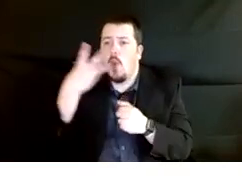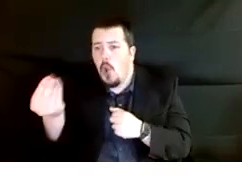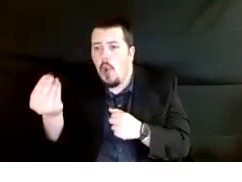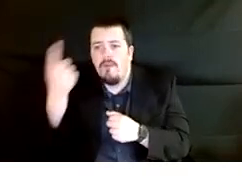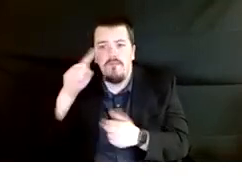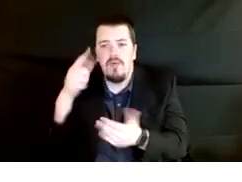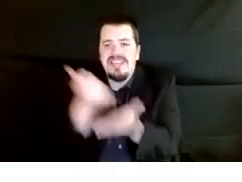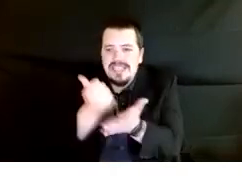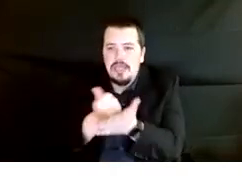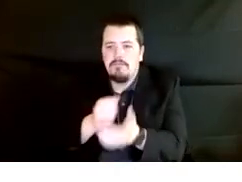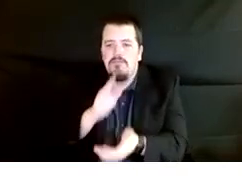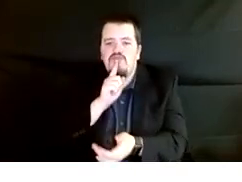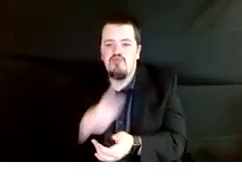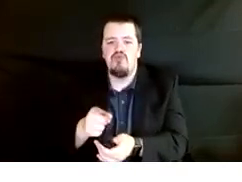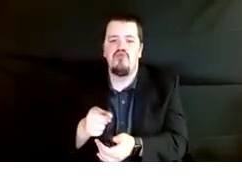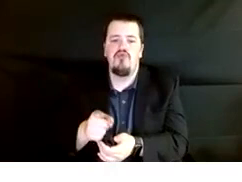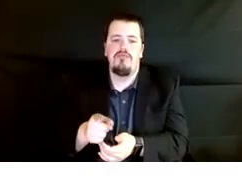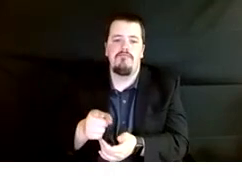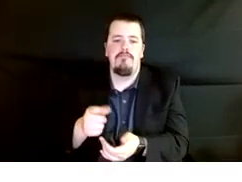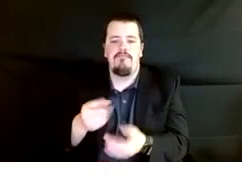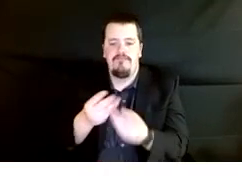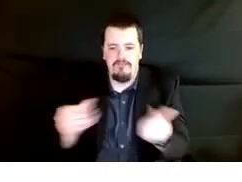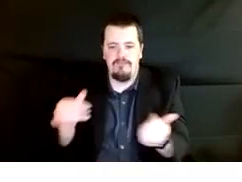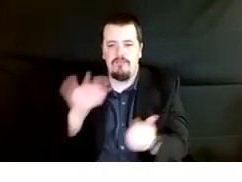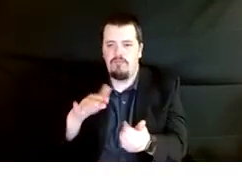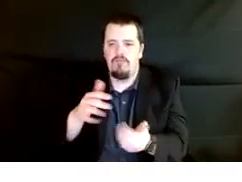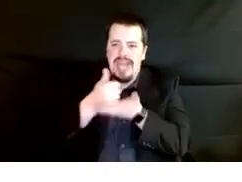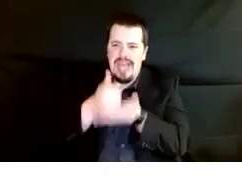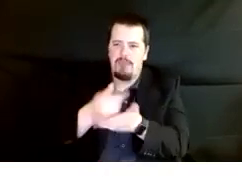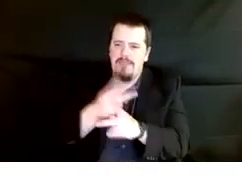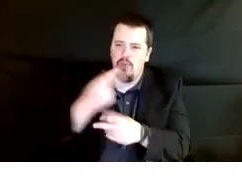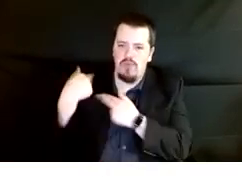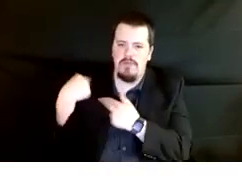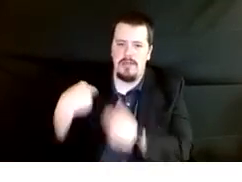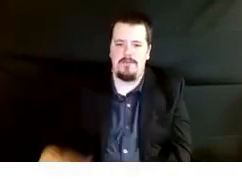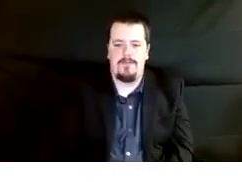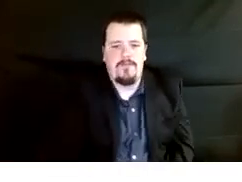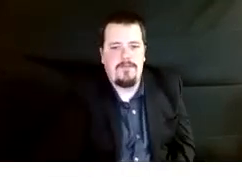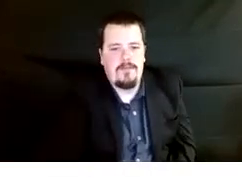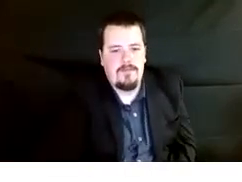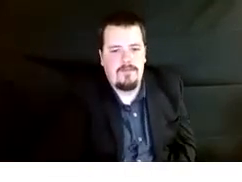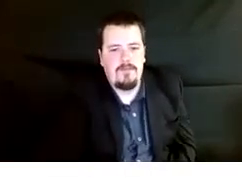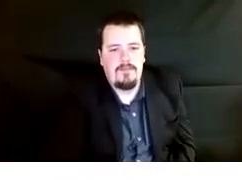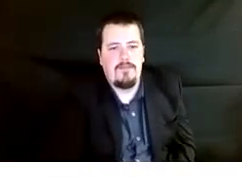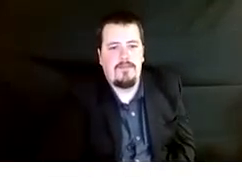able to address those responsibilities ....so um with that, I have one more slide that just